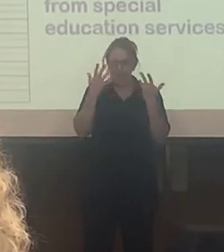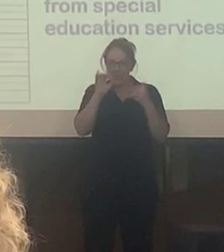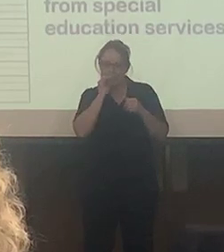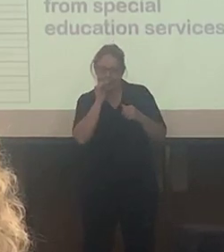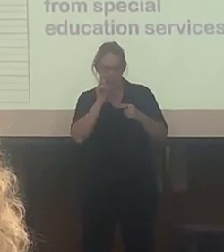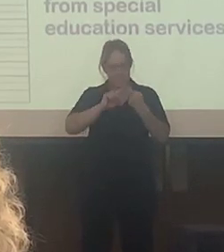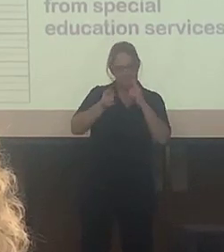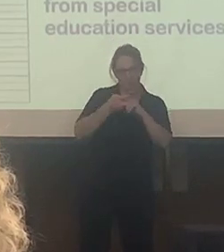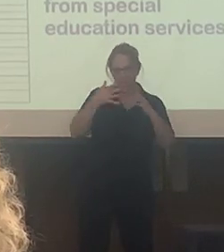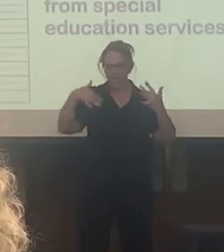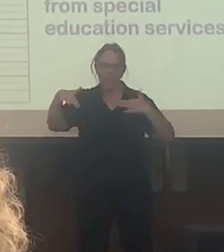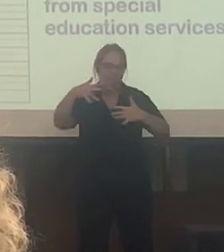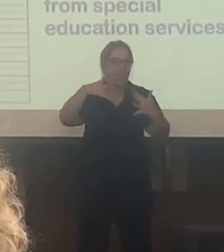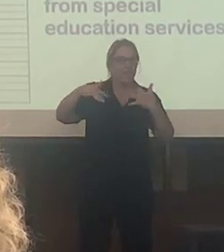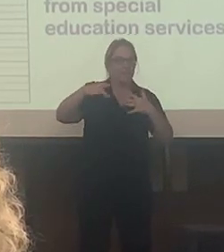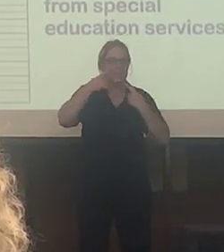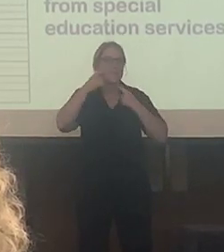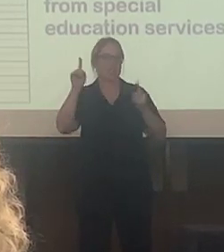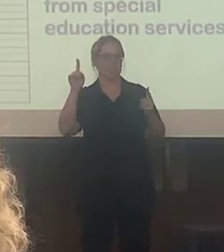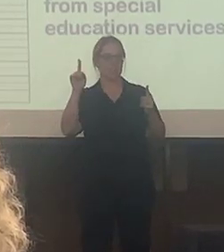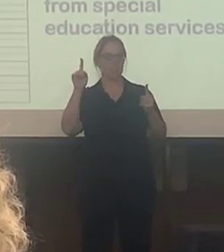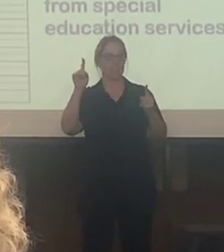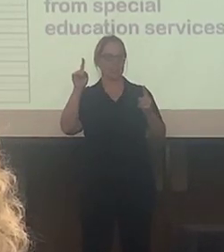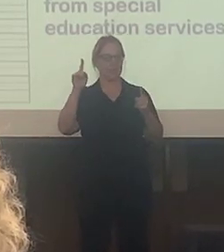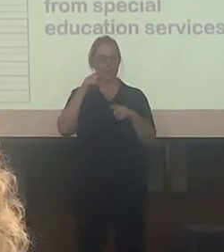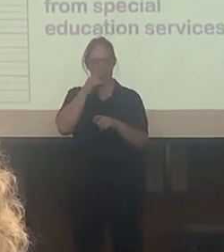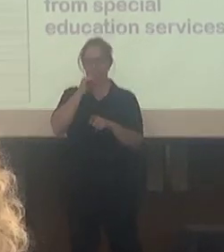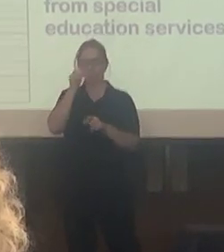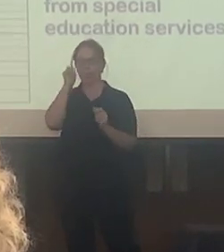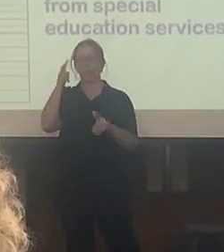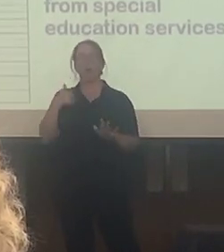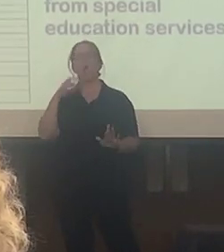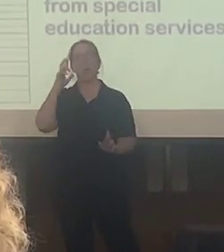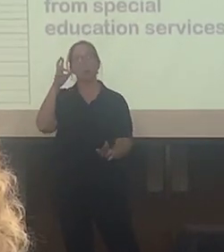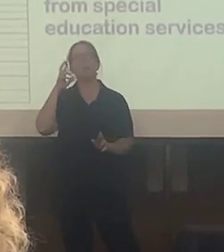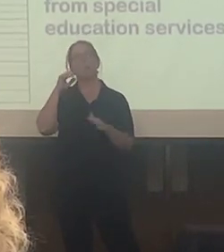to be successful they don't wake up and say i really hope i get in trouble again today